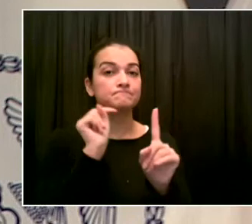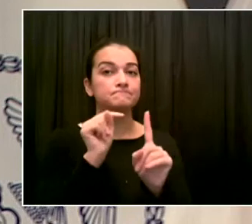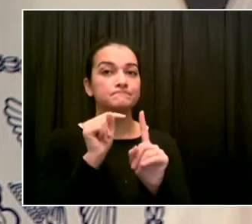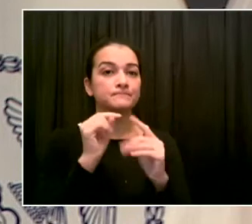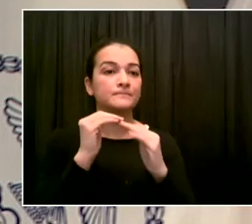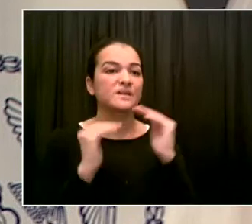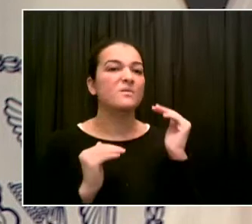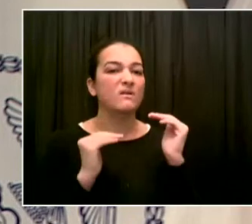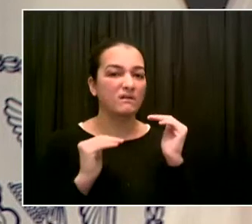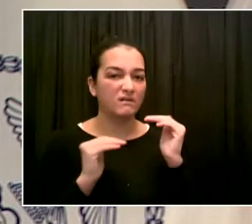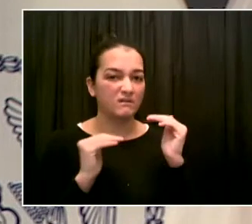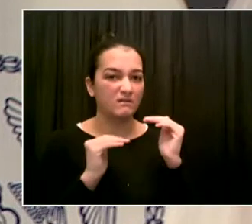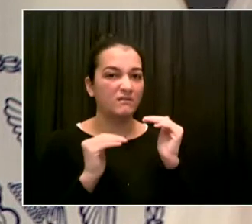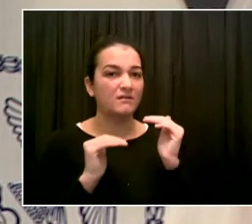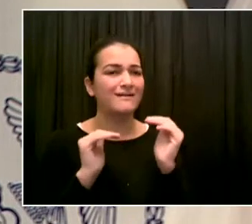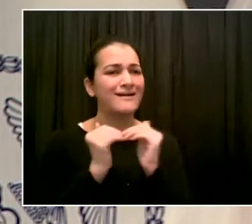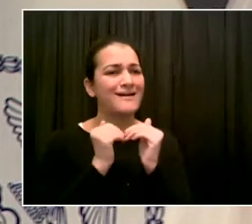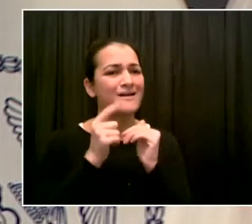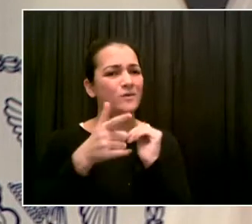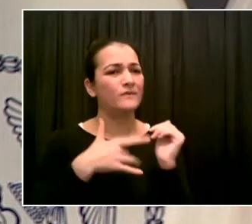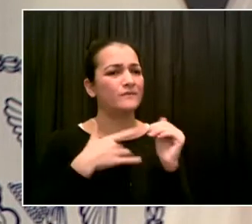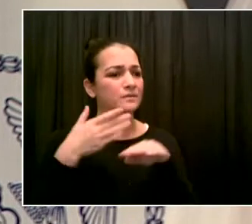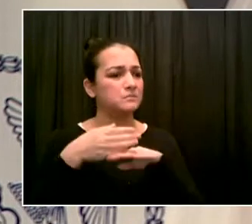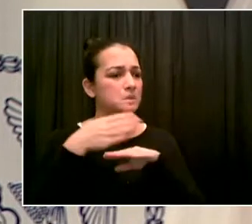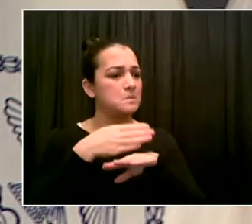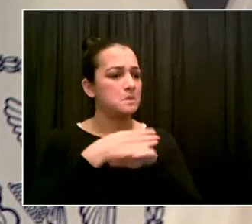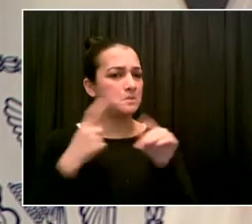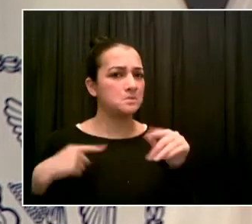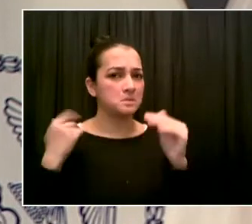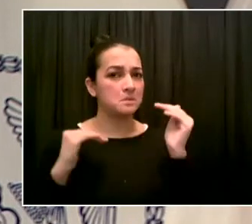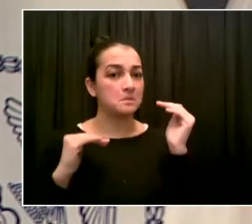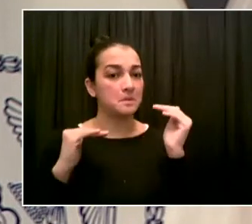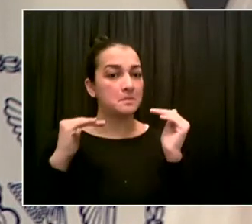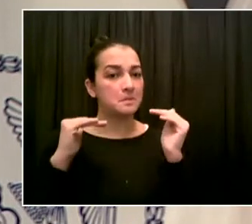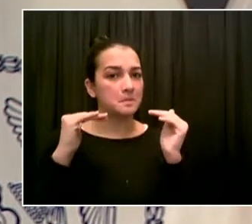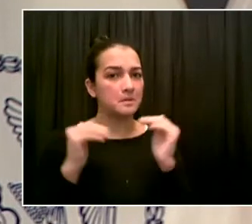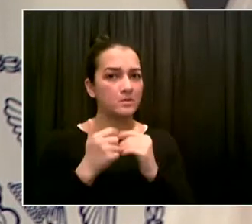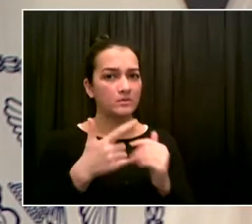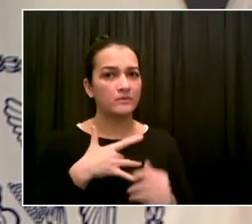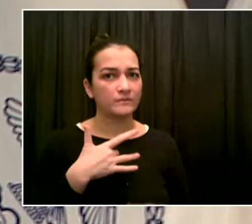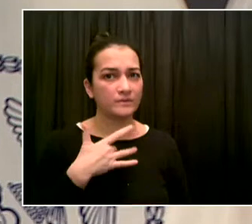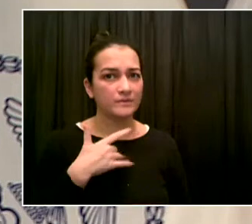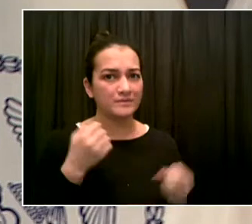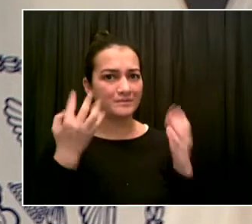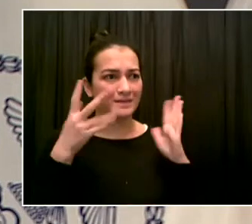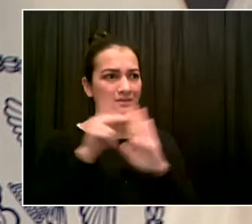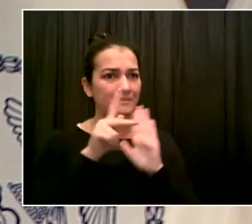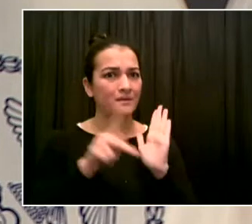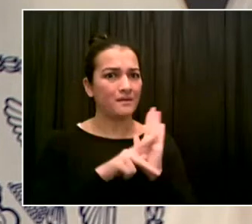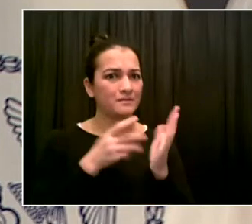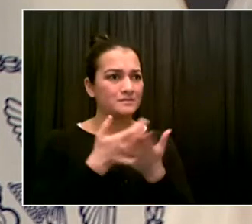DONE TO REDUCE INEQUALITY. OF